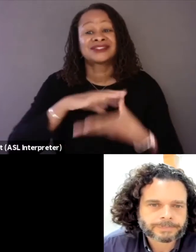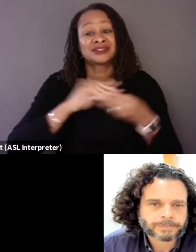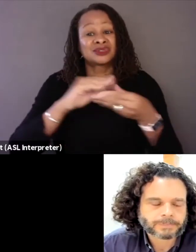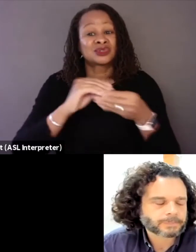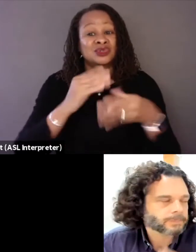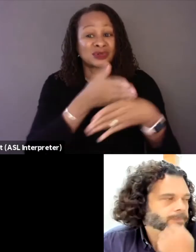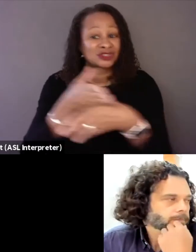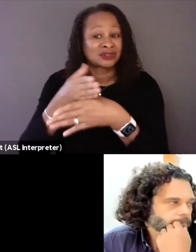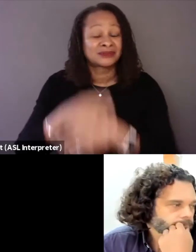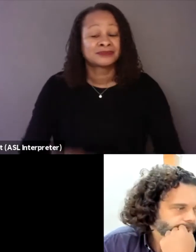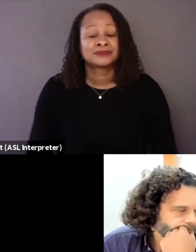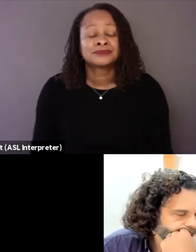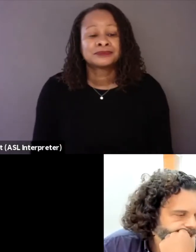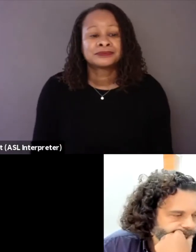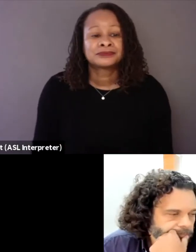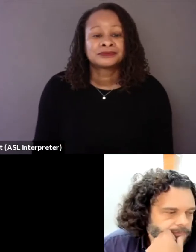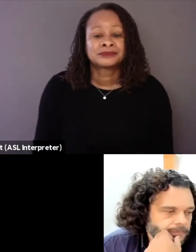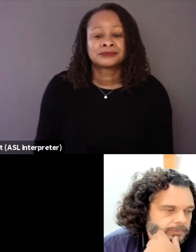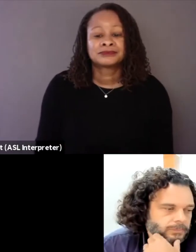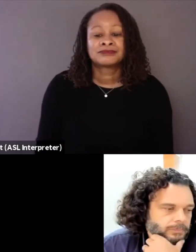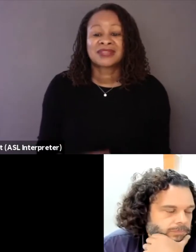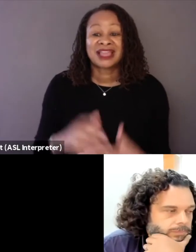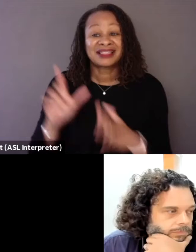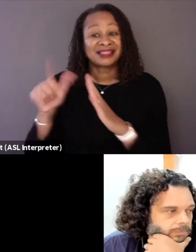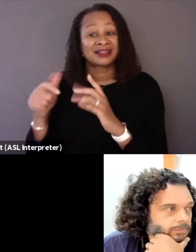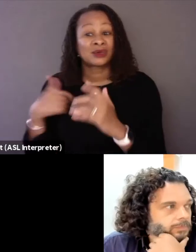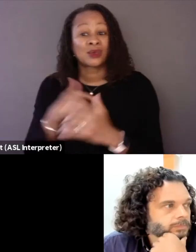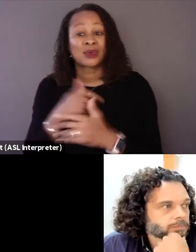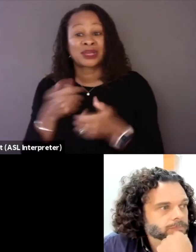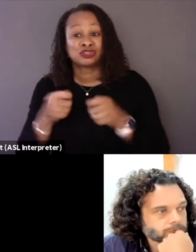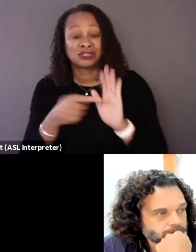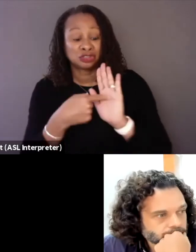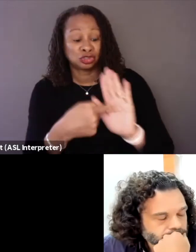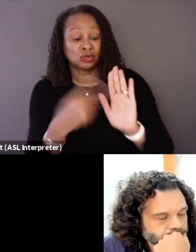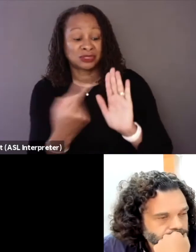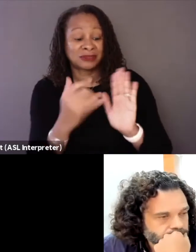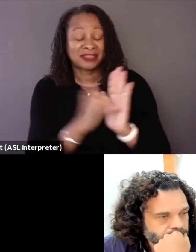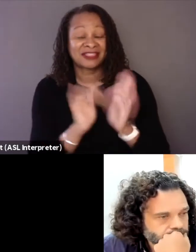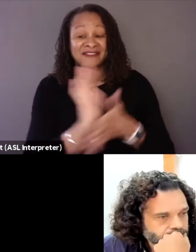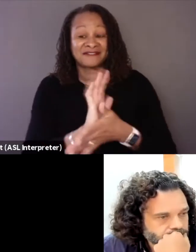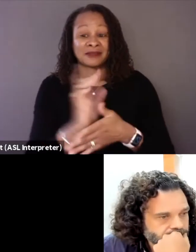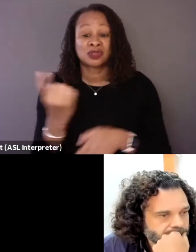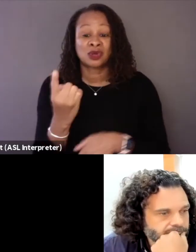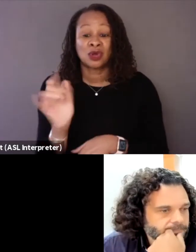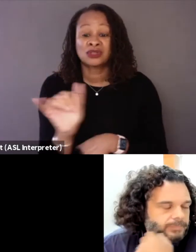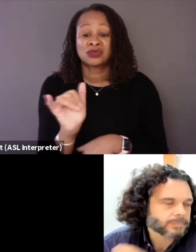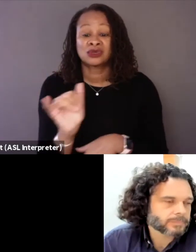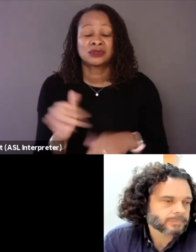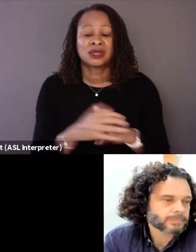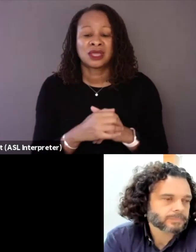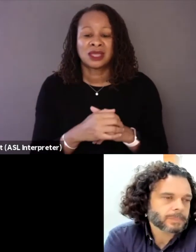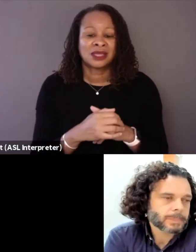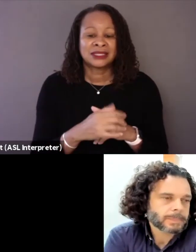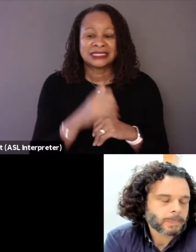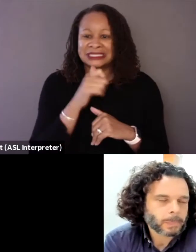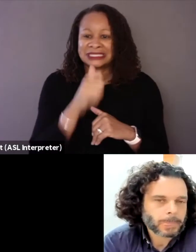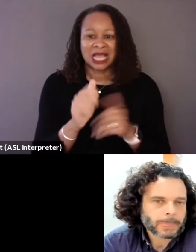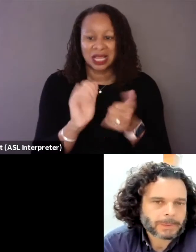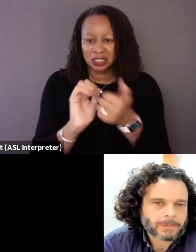And ultimately we tried to convey something that we feel like the film is also coming through on. This, this isn't a sports doc, right?